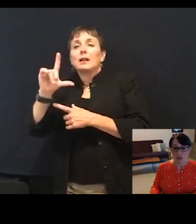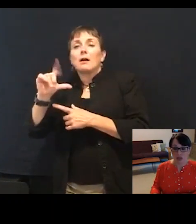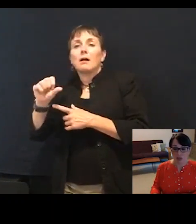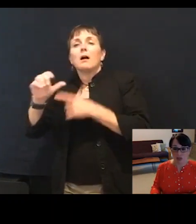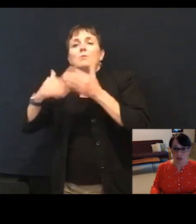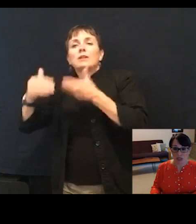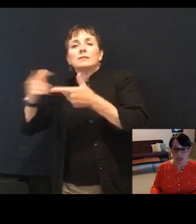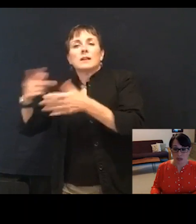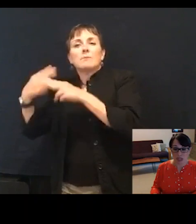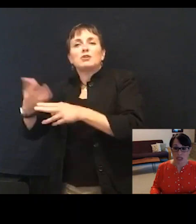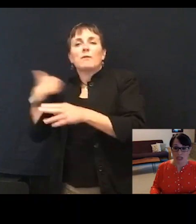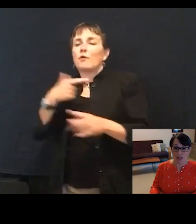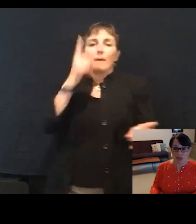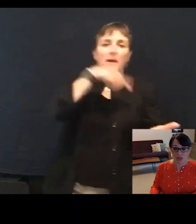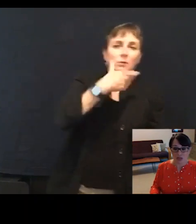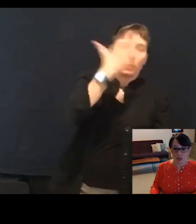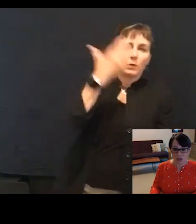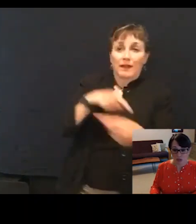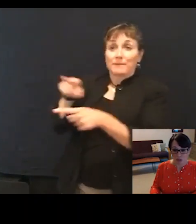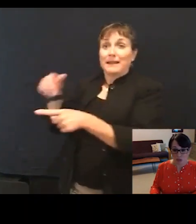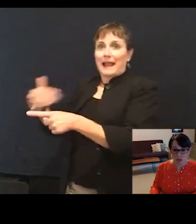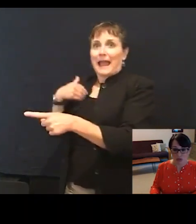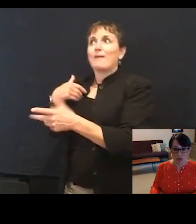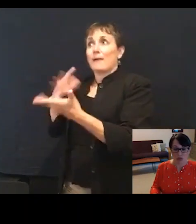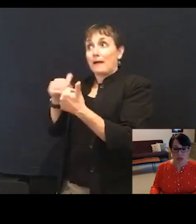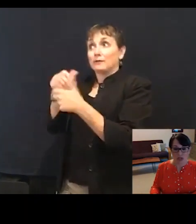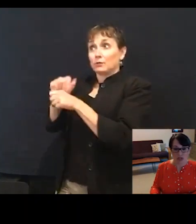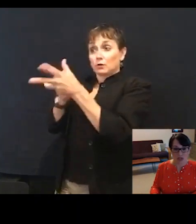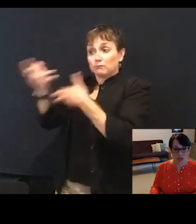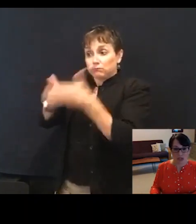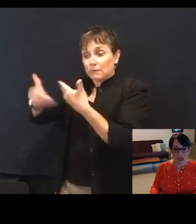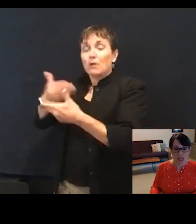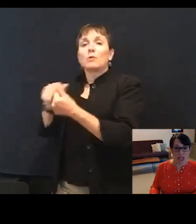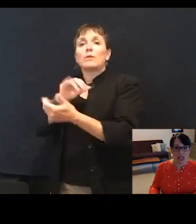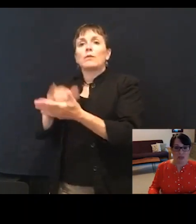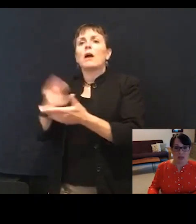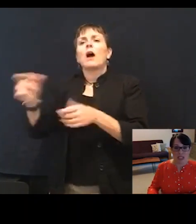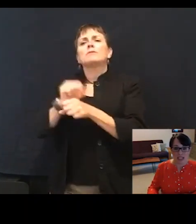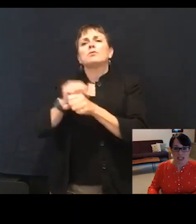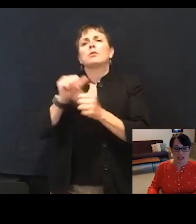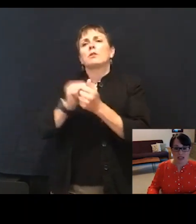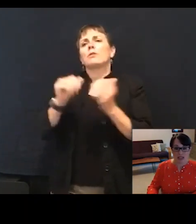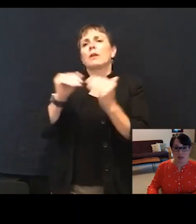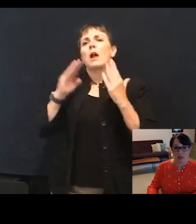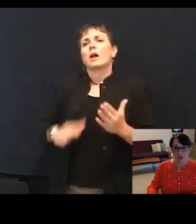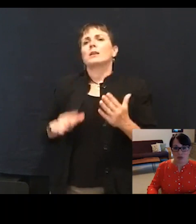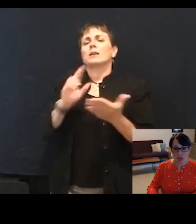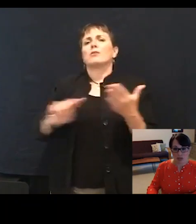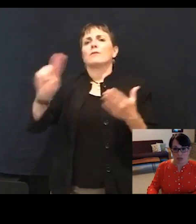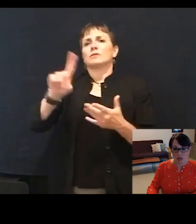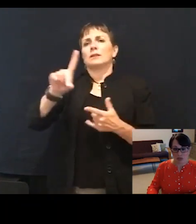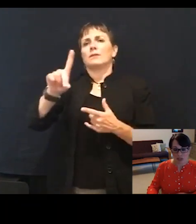at Birmingham, as well as Doug Witherspoon, who's a vitreoretinal surgeon. And we tested the simple overlap dual vectors